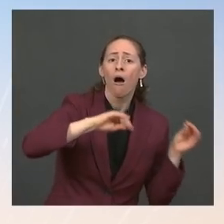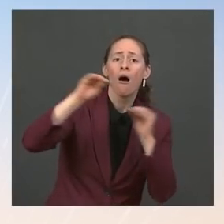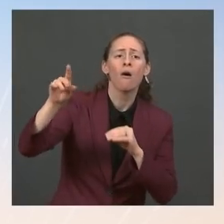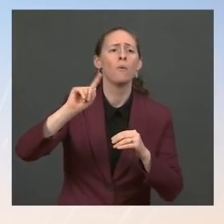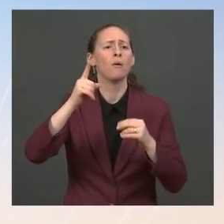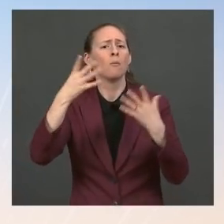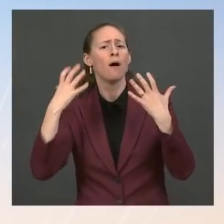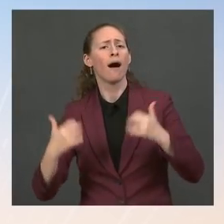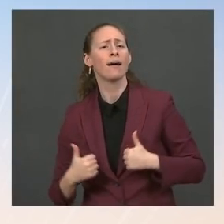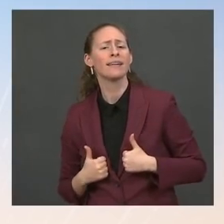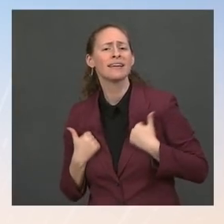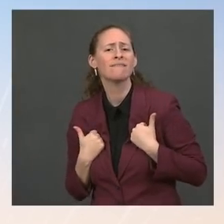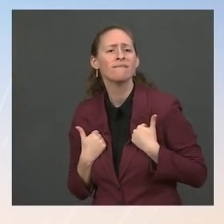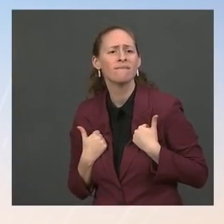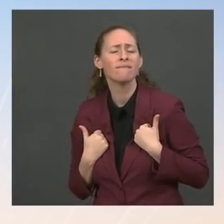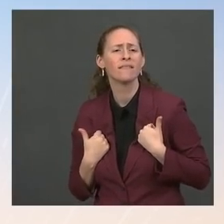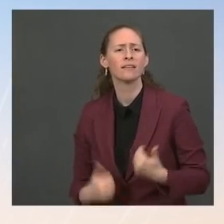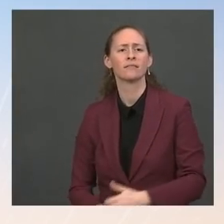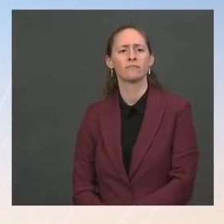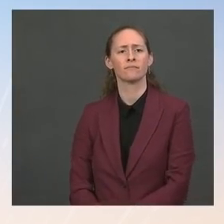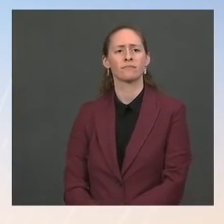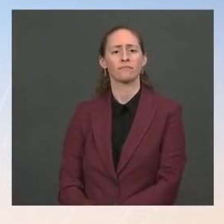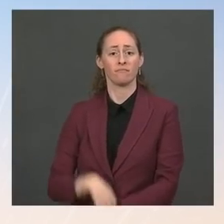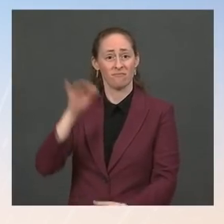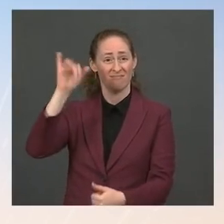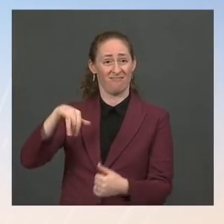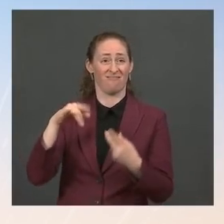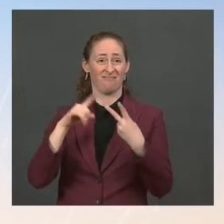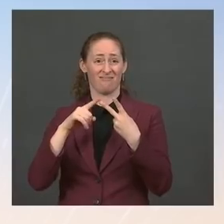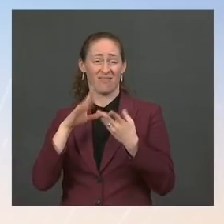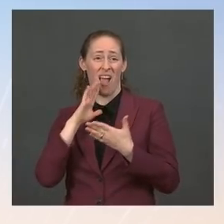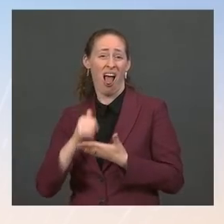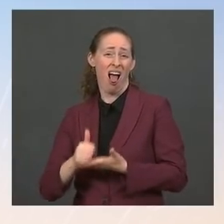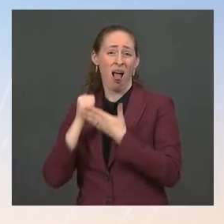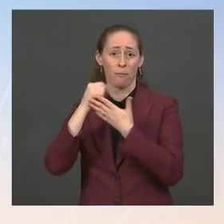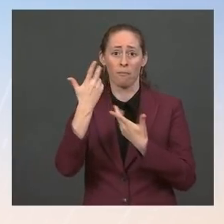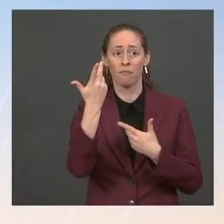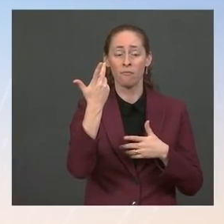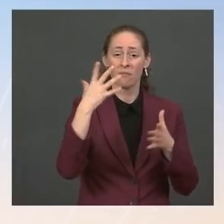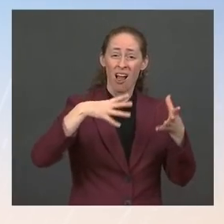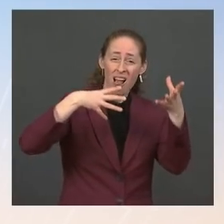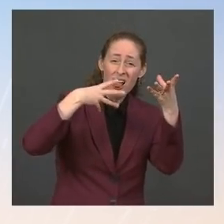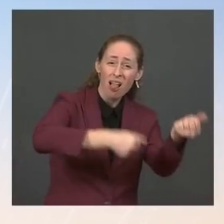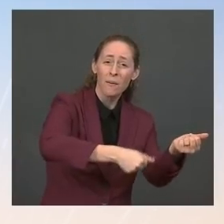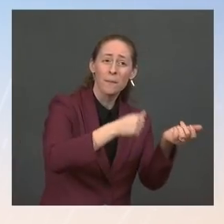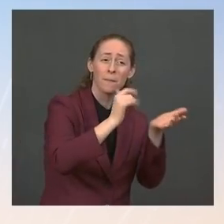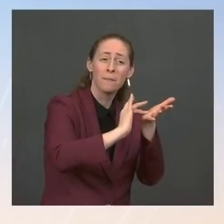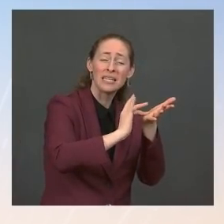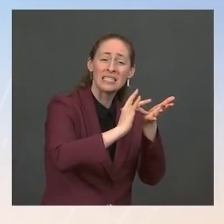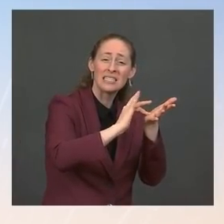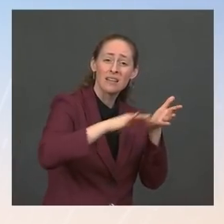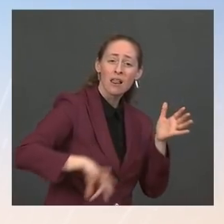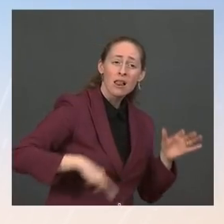So our view is this -- this makes a strong case -- this is a strong case for moving forward with this agenda because what we're really talking about